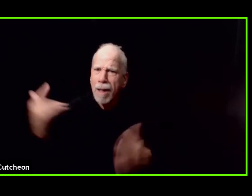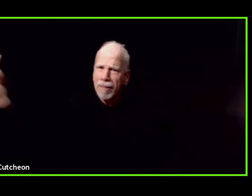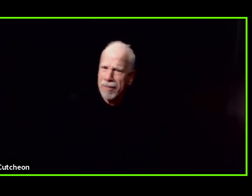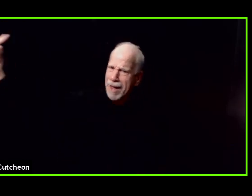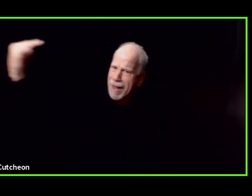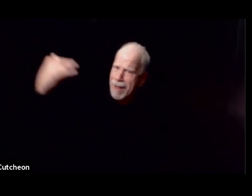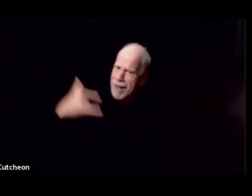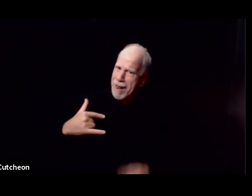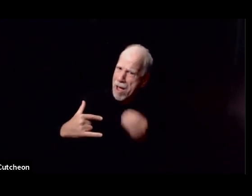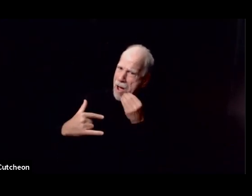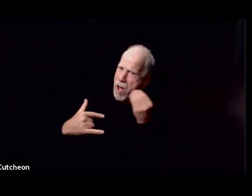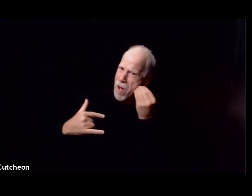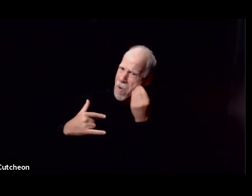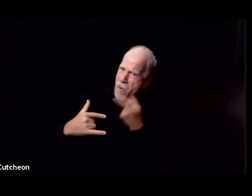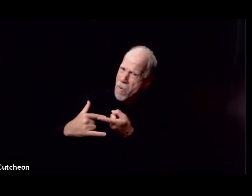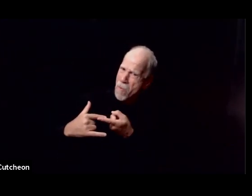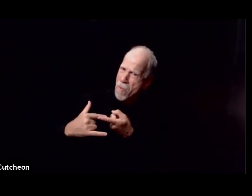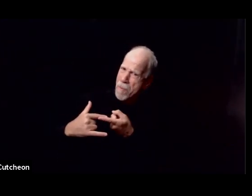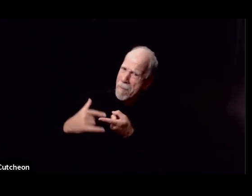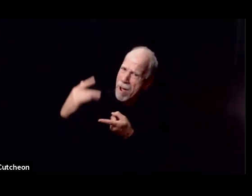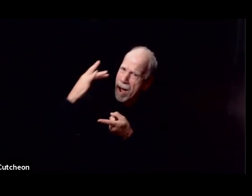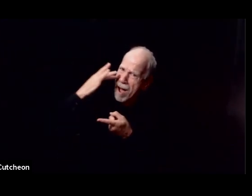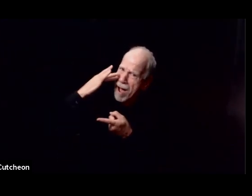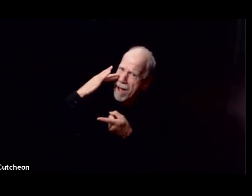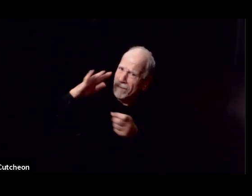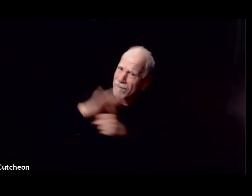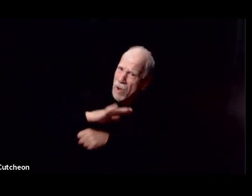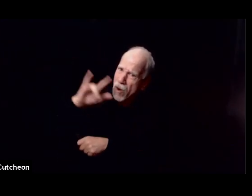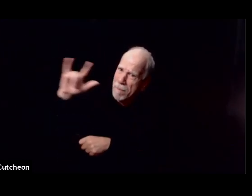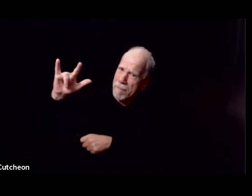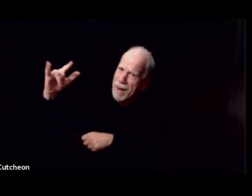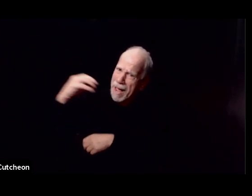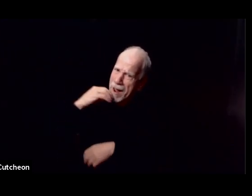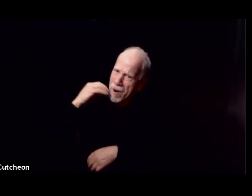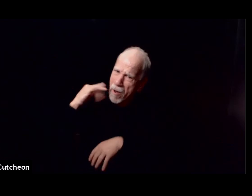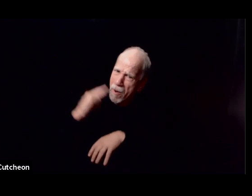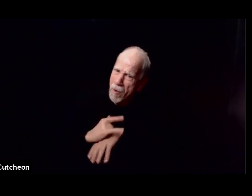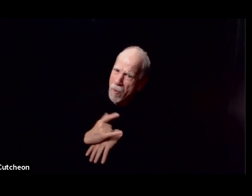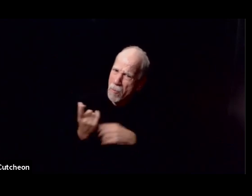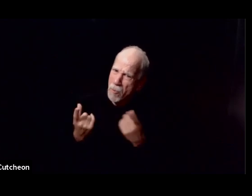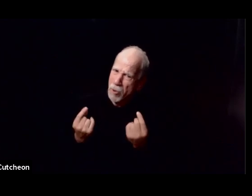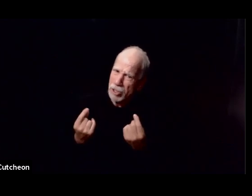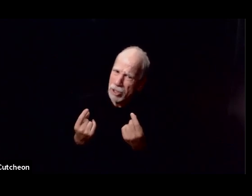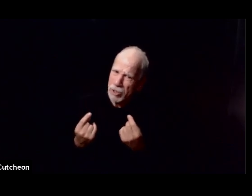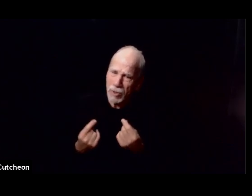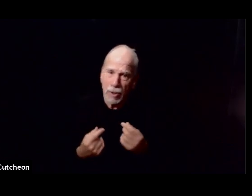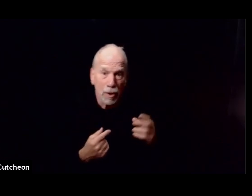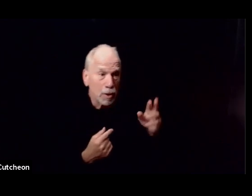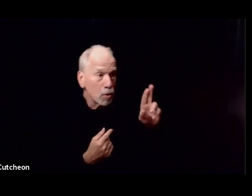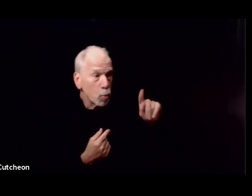her perspective and Dr. Hick if he is still on the line. I think as a general rule we